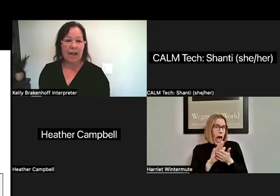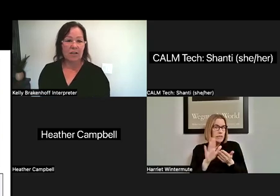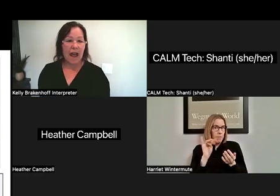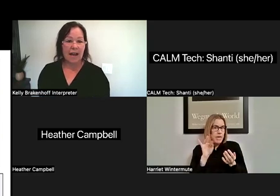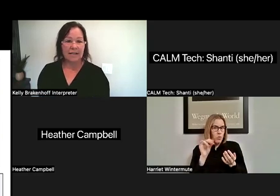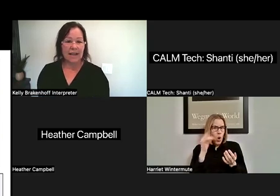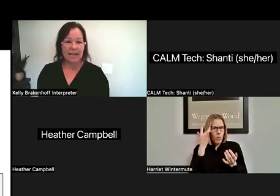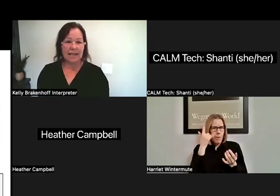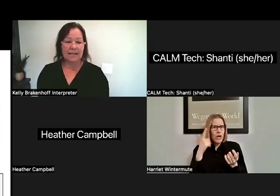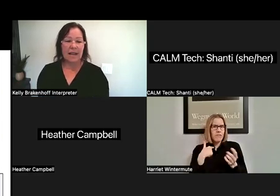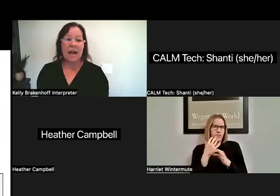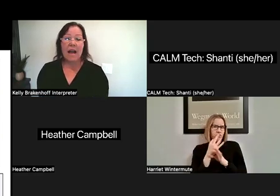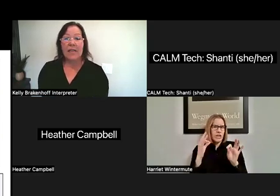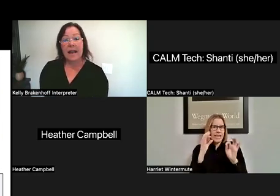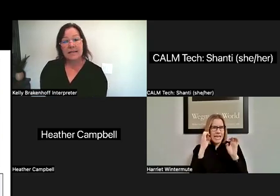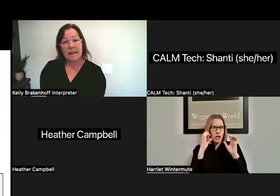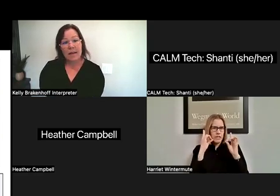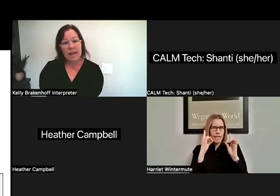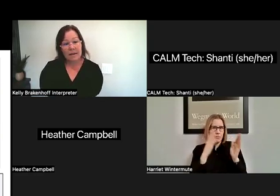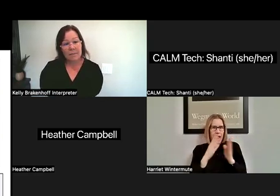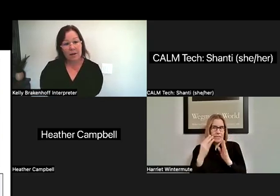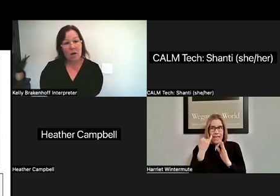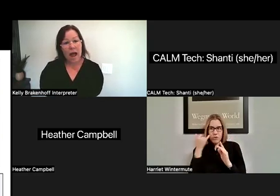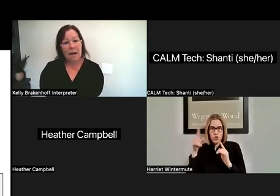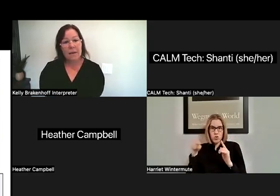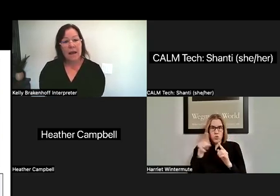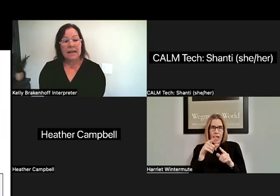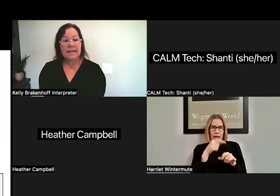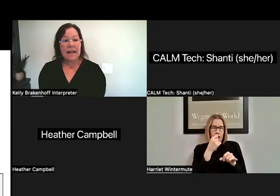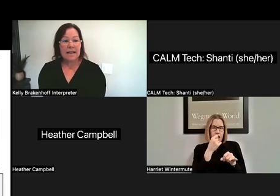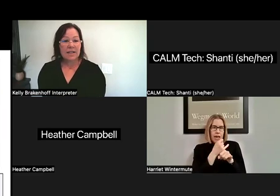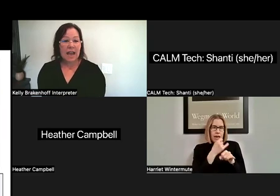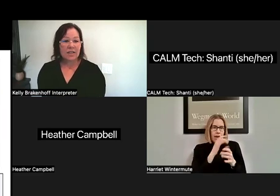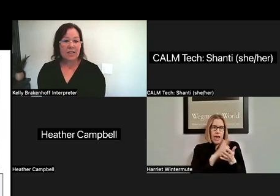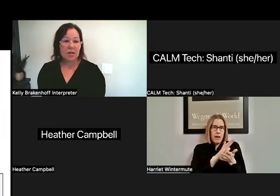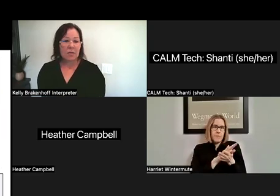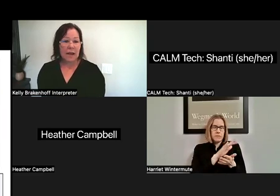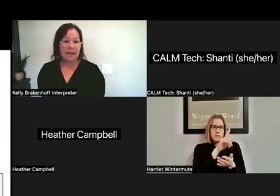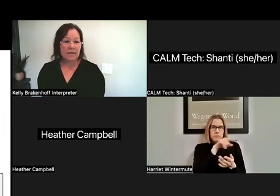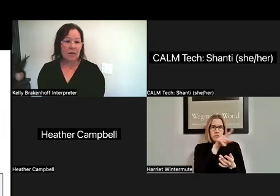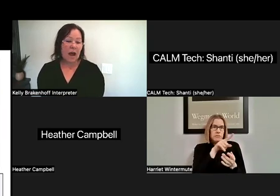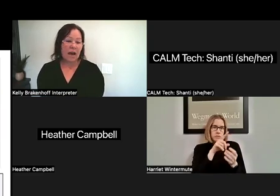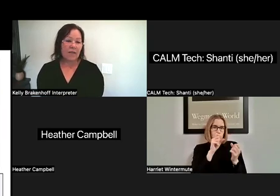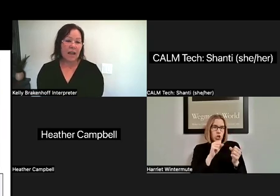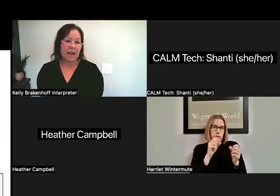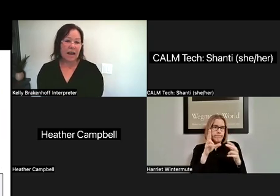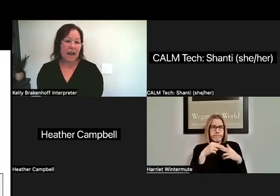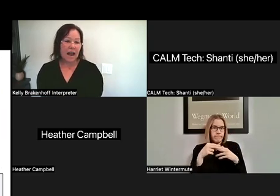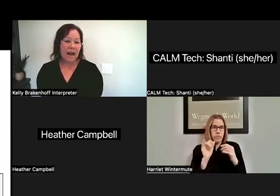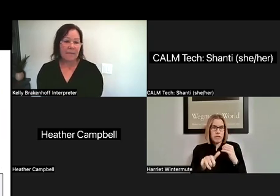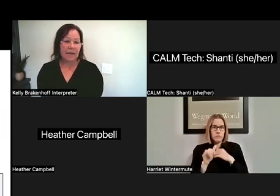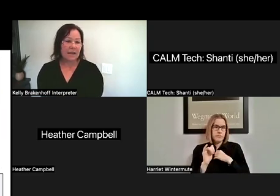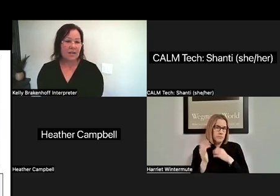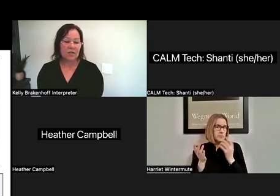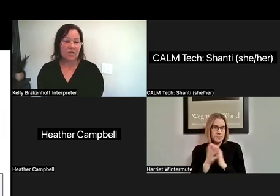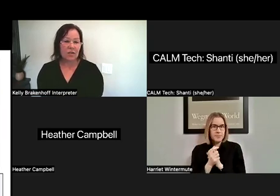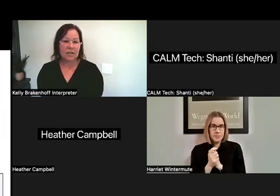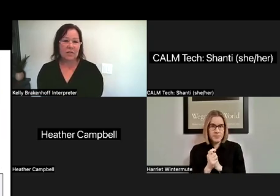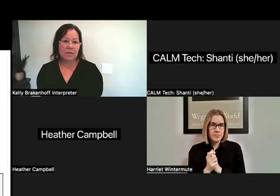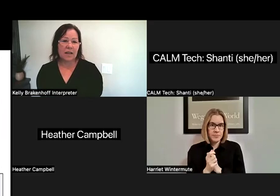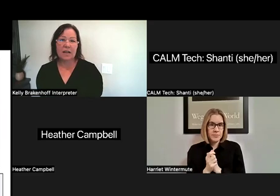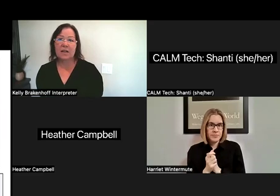your tasks in these. The nice thing about the MIRO app is that it's institutional based and